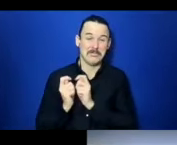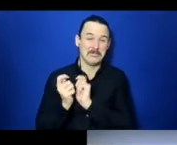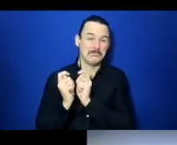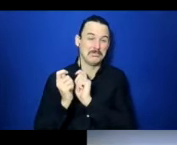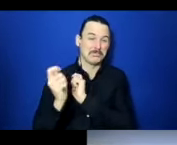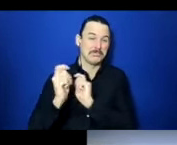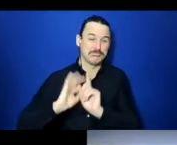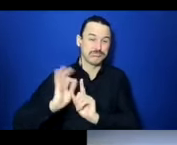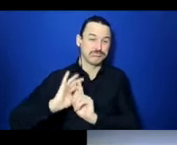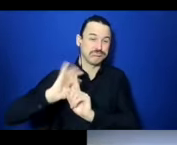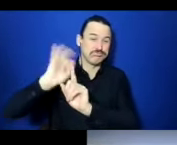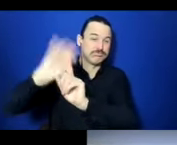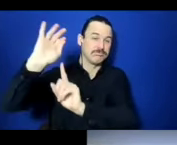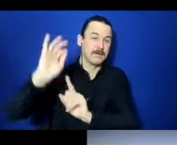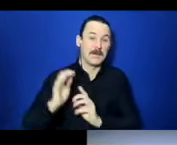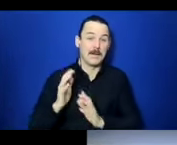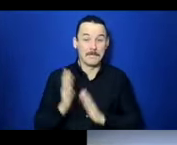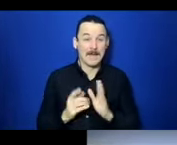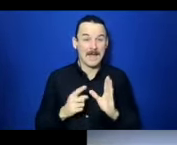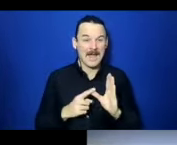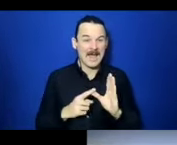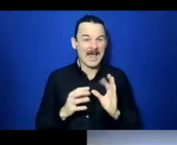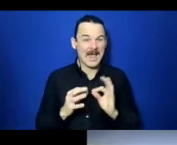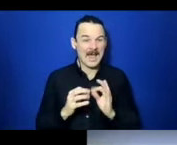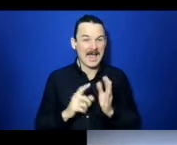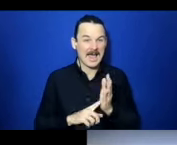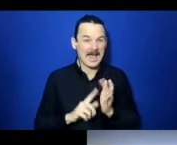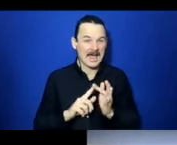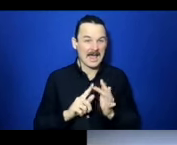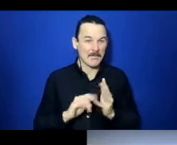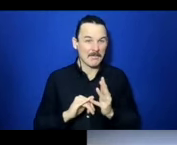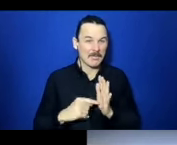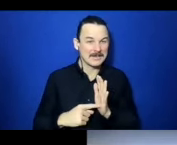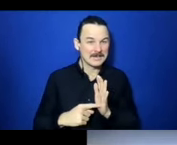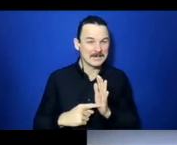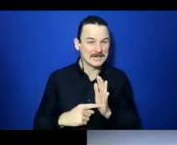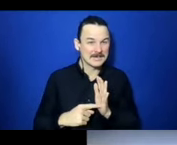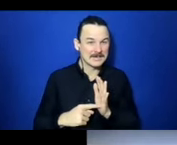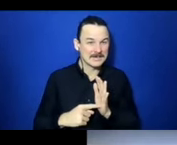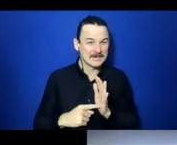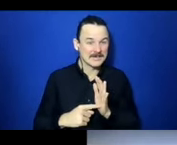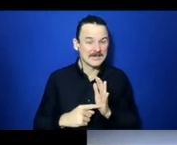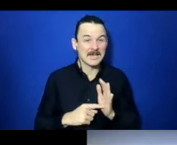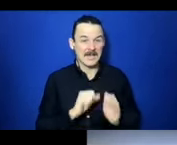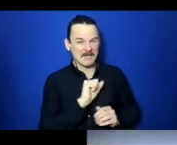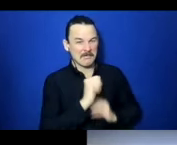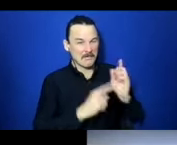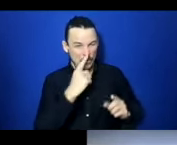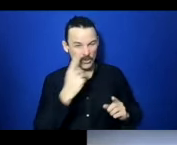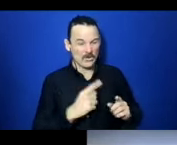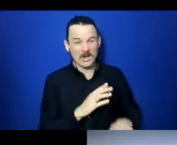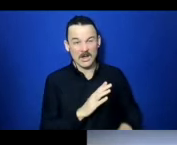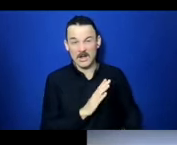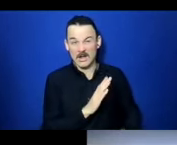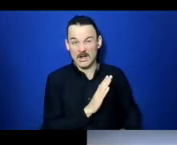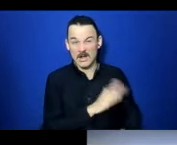allowed for grotesque things like eugenics, eugenicism and and other technologies like